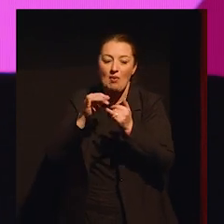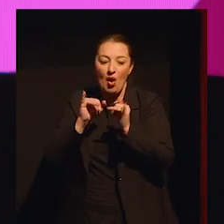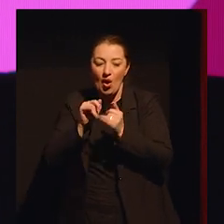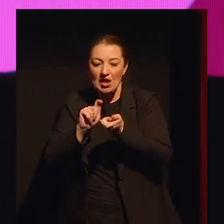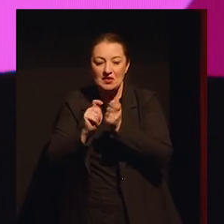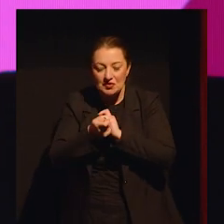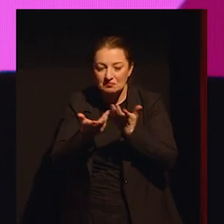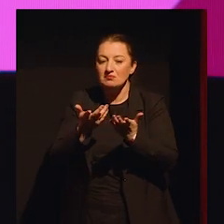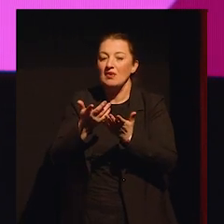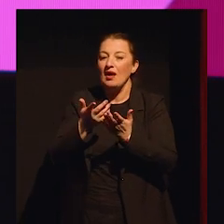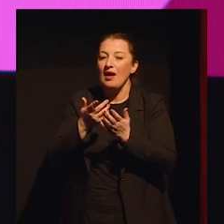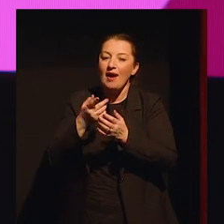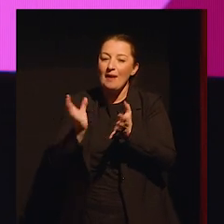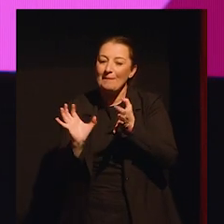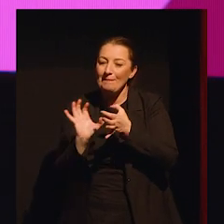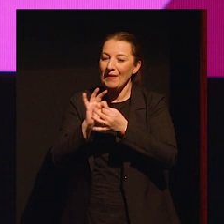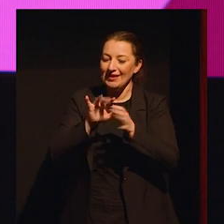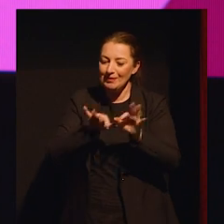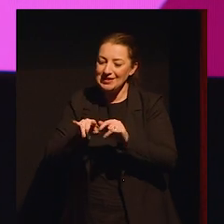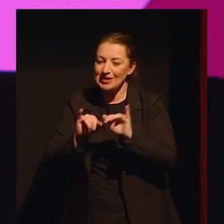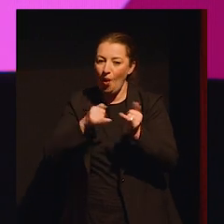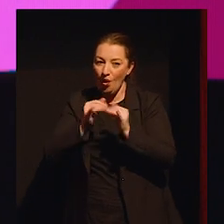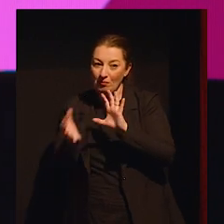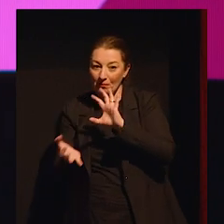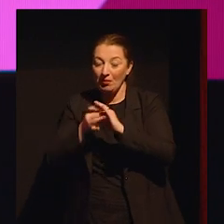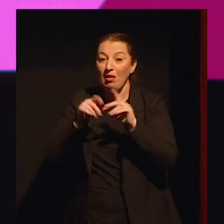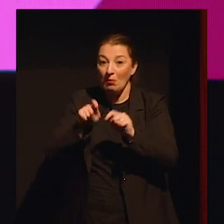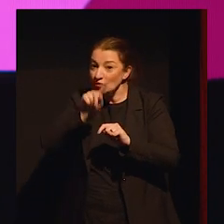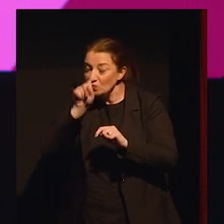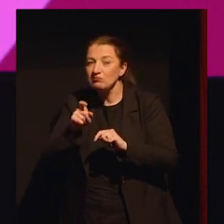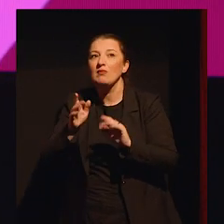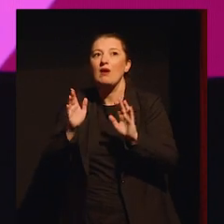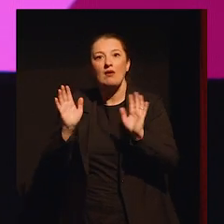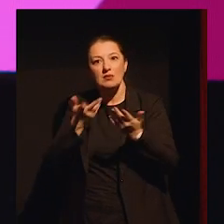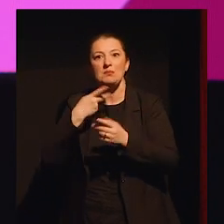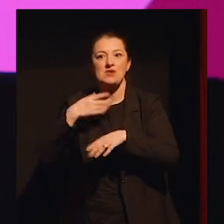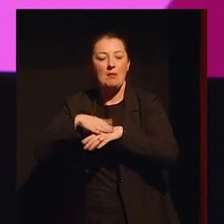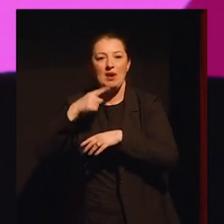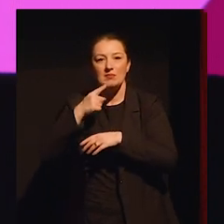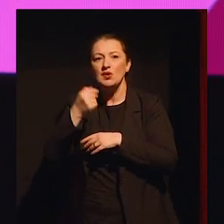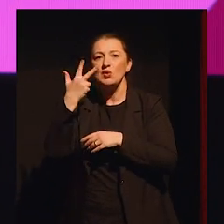“Have they integrated the art of video into mobile gaming?” They haven’t. We said: “Why don’t we?”, and we saw this: Even if you start as three people,